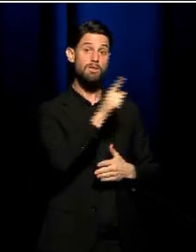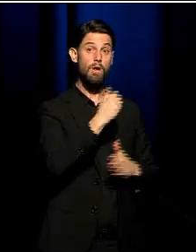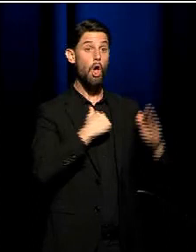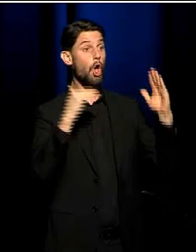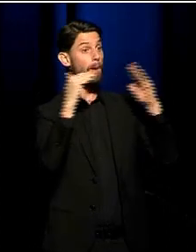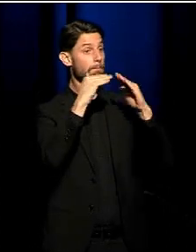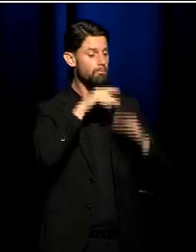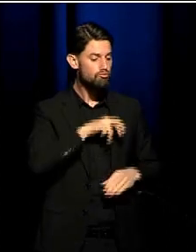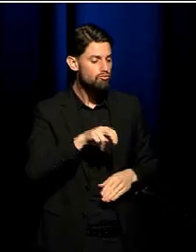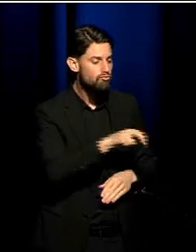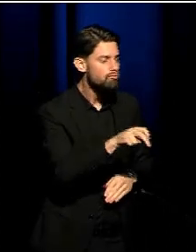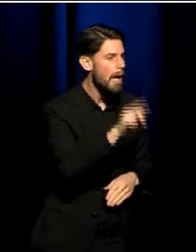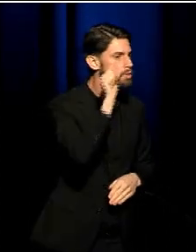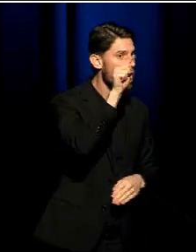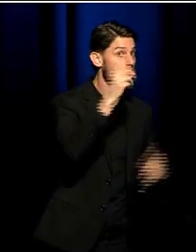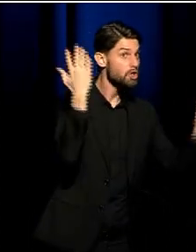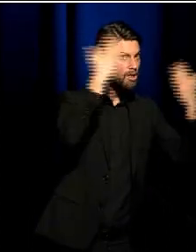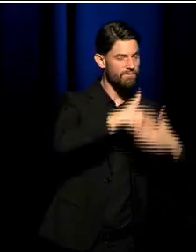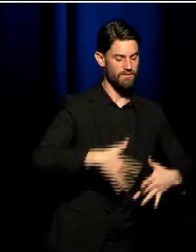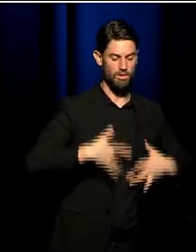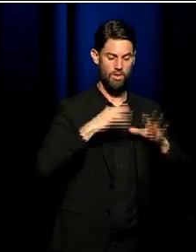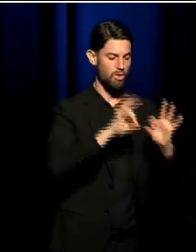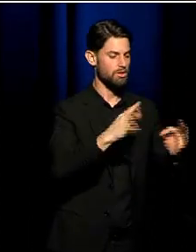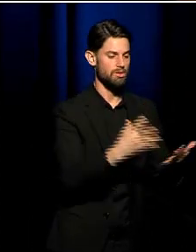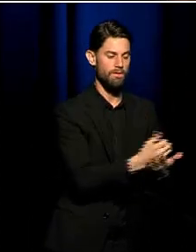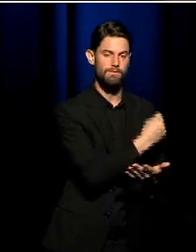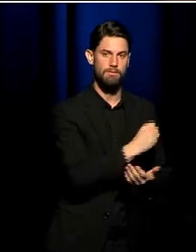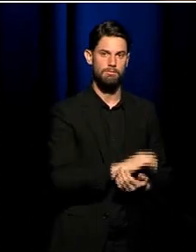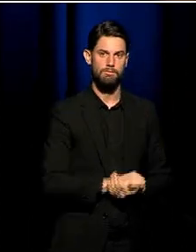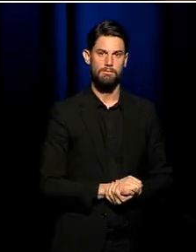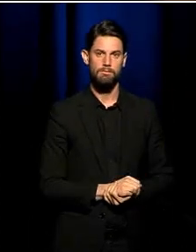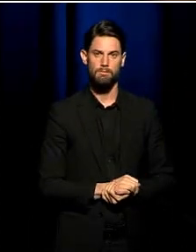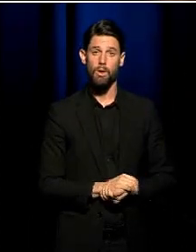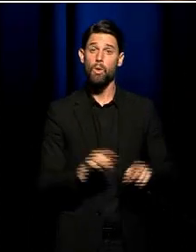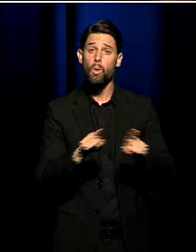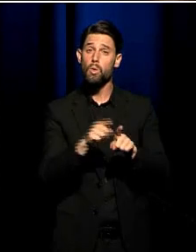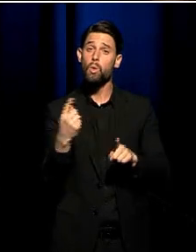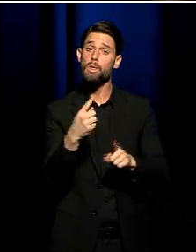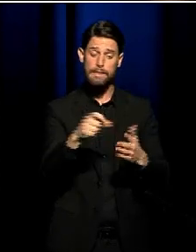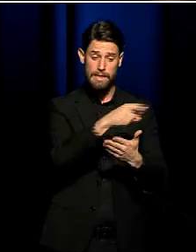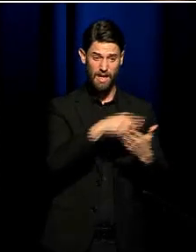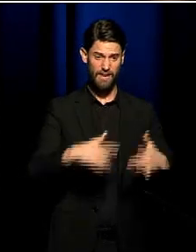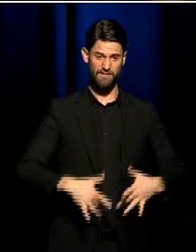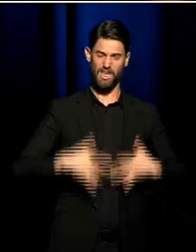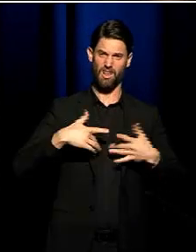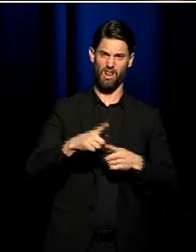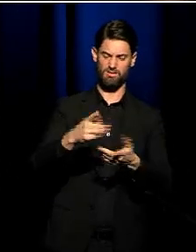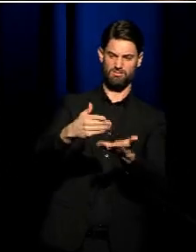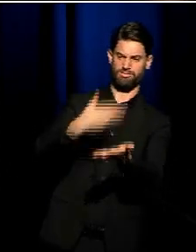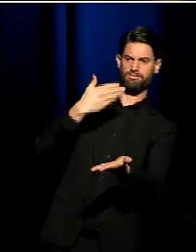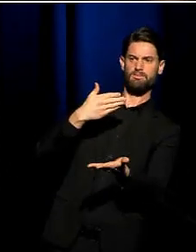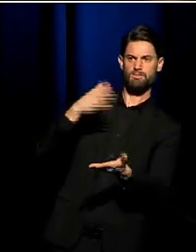dark. People with a disability also face social and economic exclusion. According